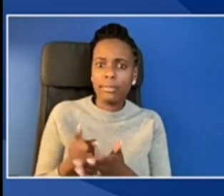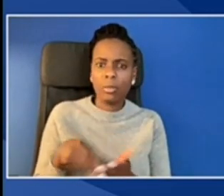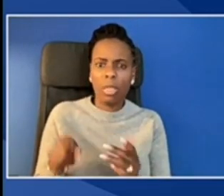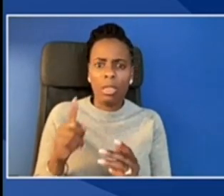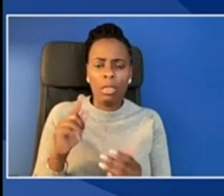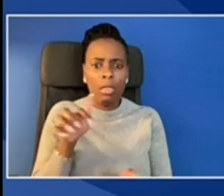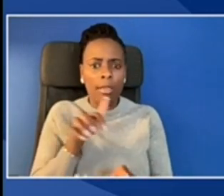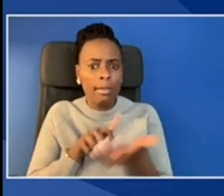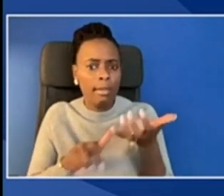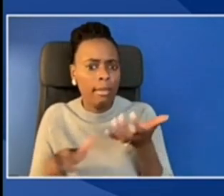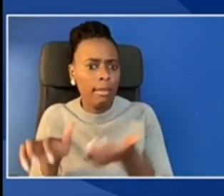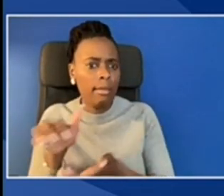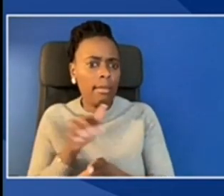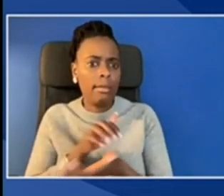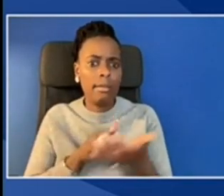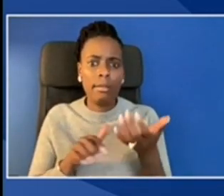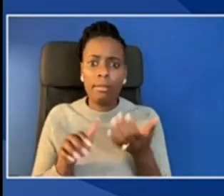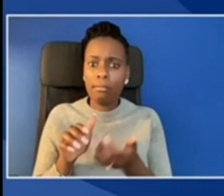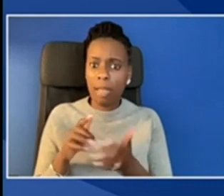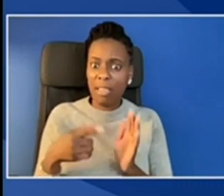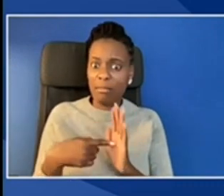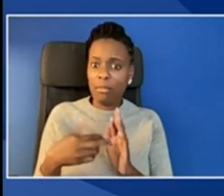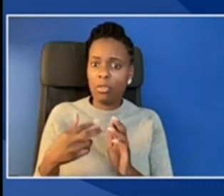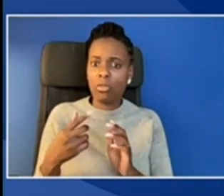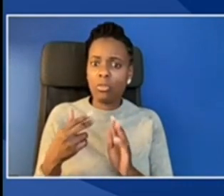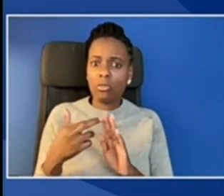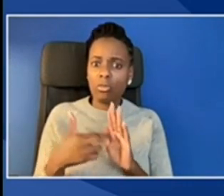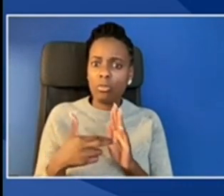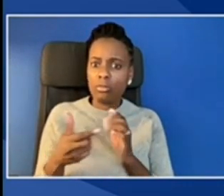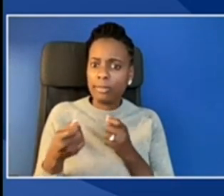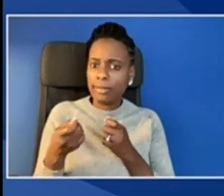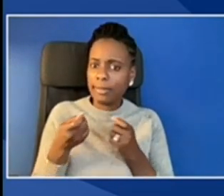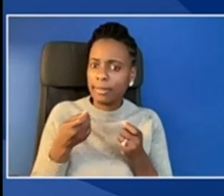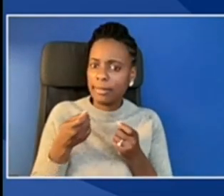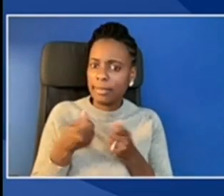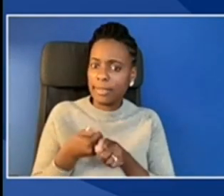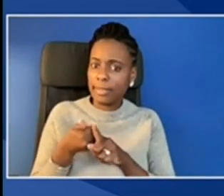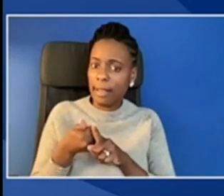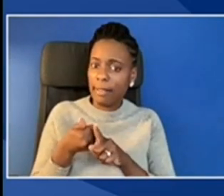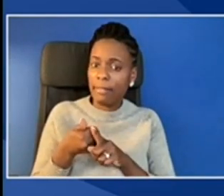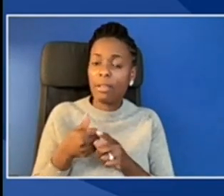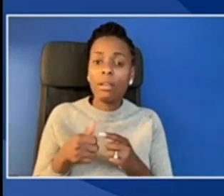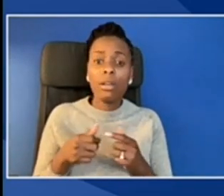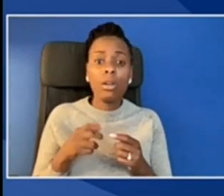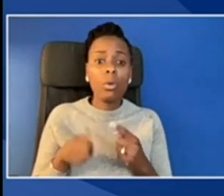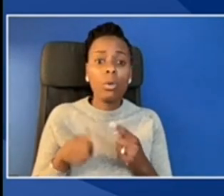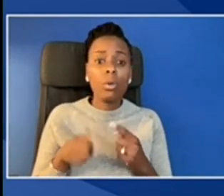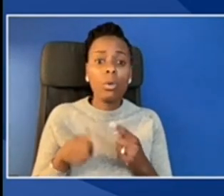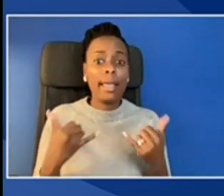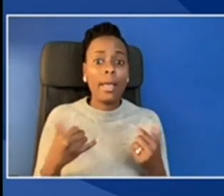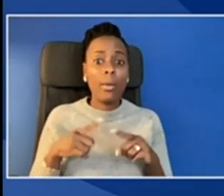the reality of the regulation, especially when they rely today on tweets and other